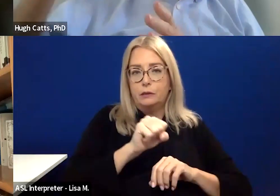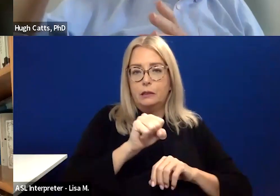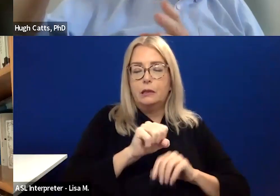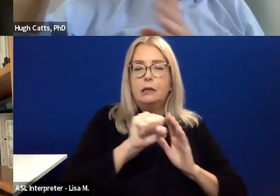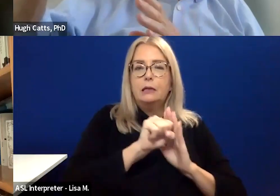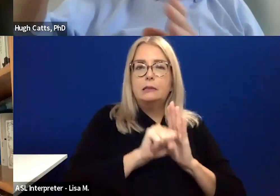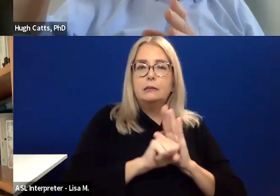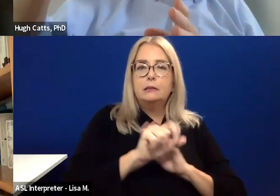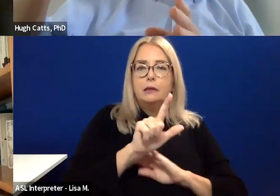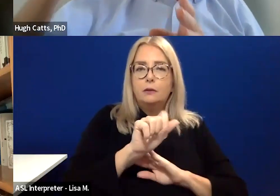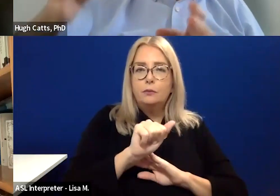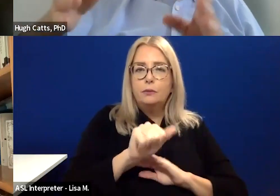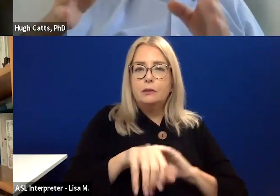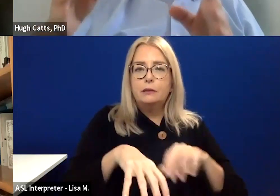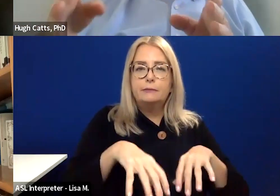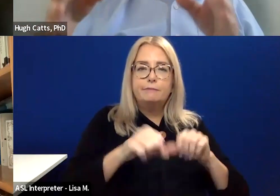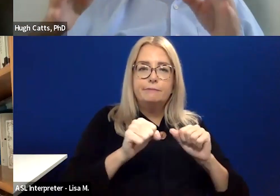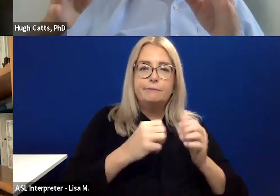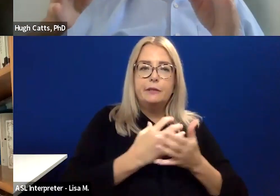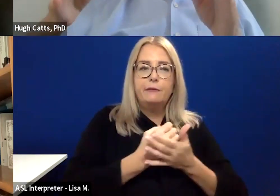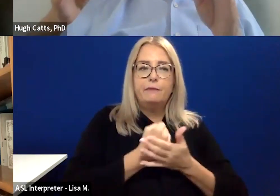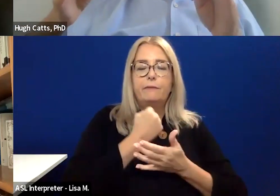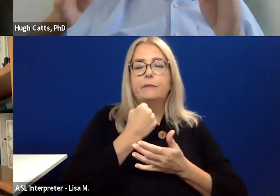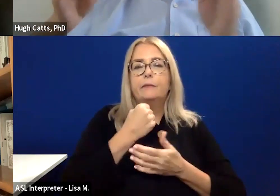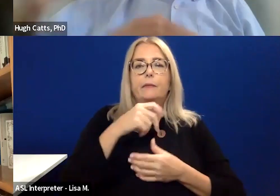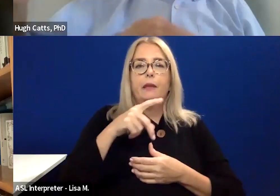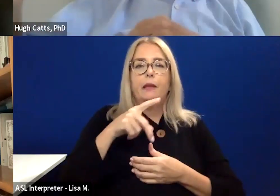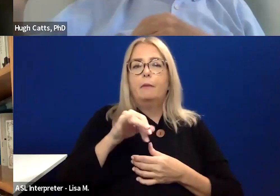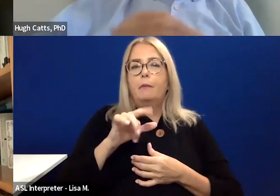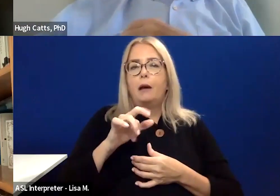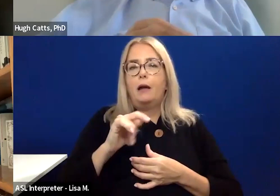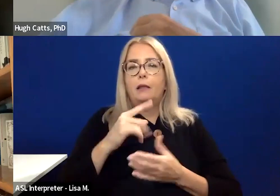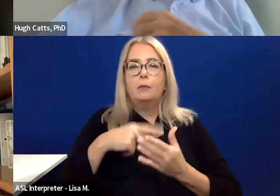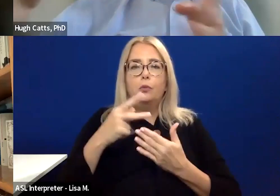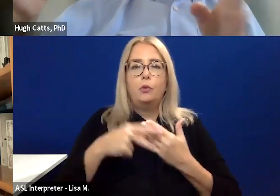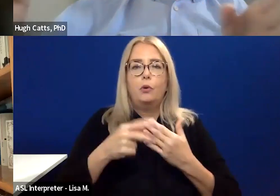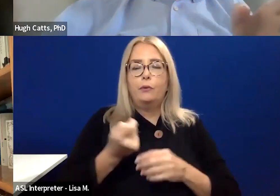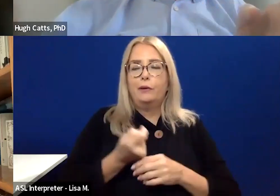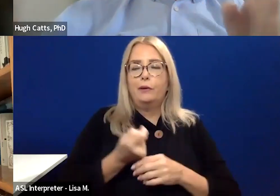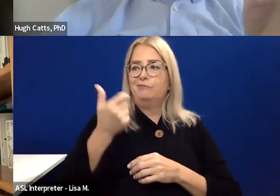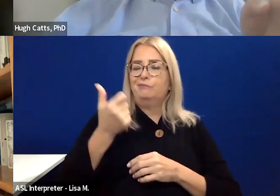advantage of a pilot program and actually uh got rid of their state exam in a number of